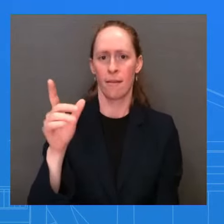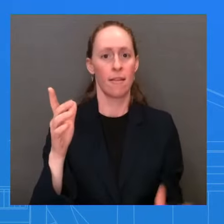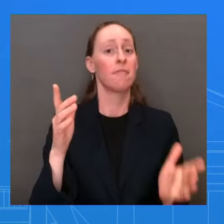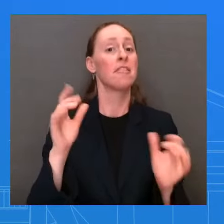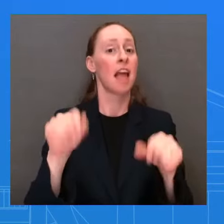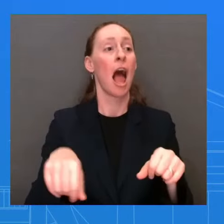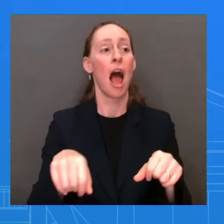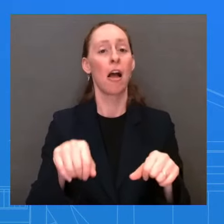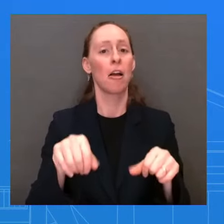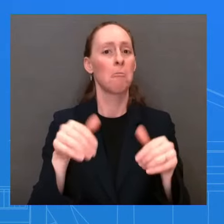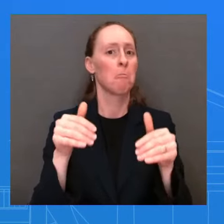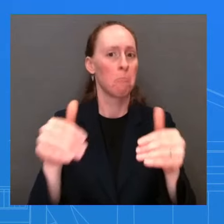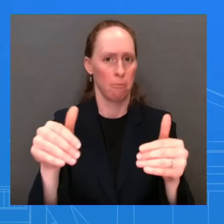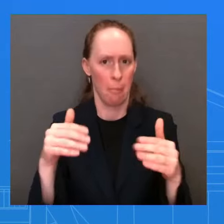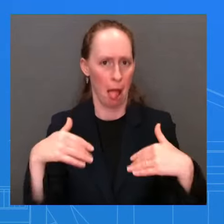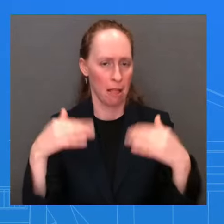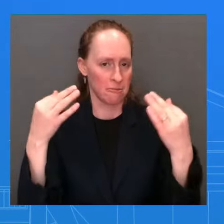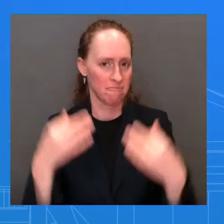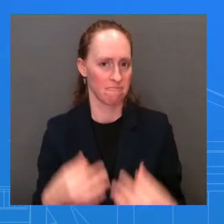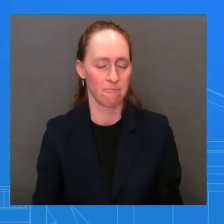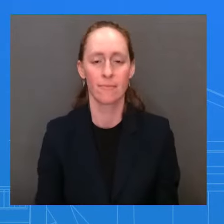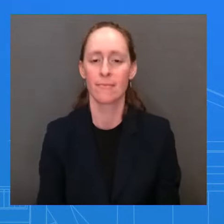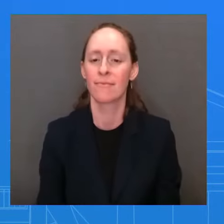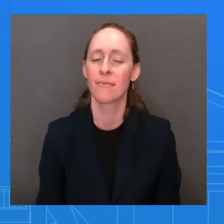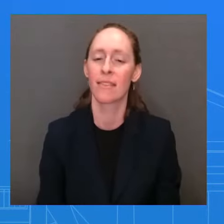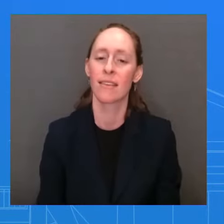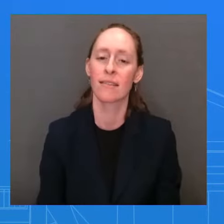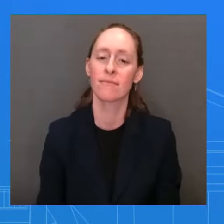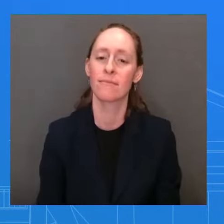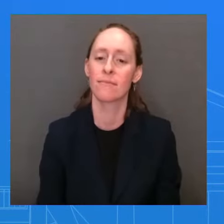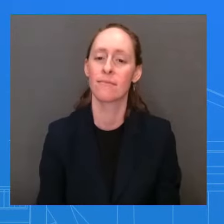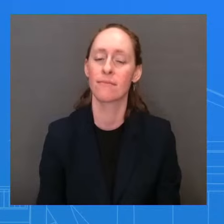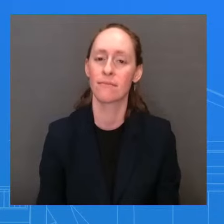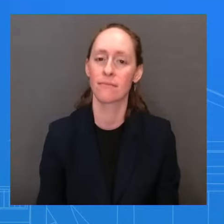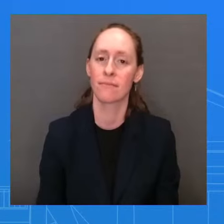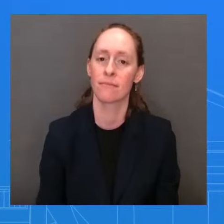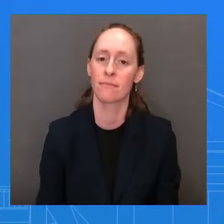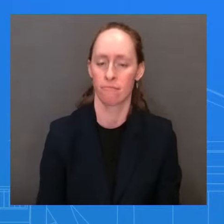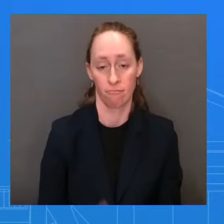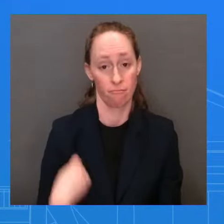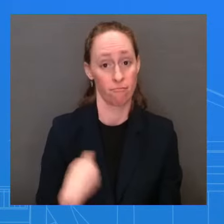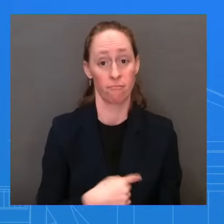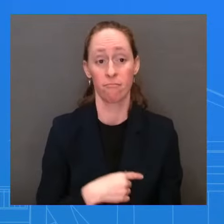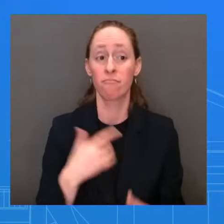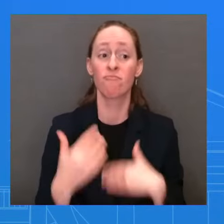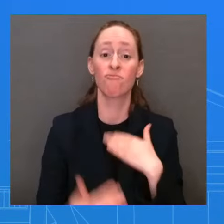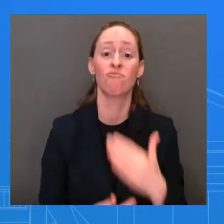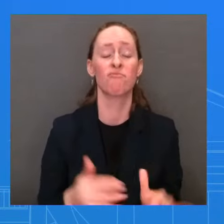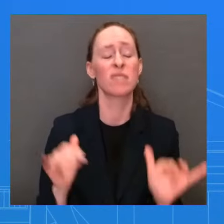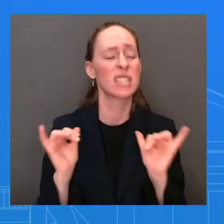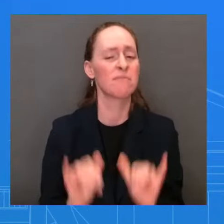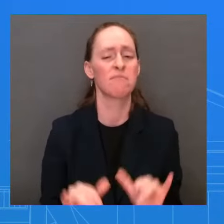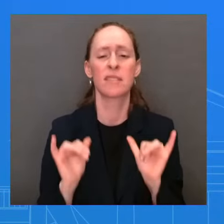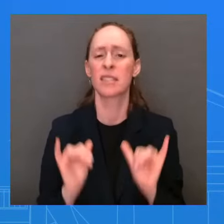but our approach would be consistent with past norms. But again, you know, now that -- now there has been an announcement,